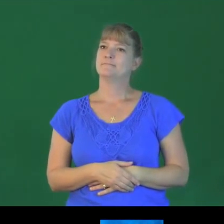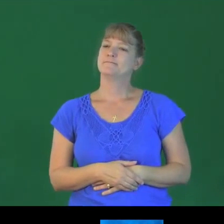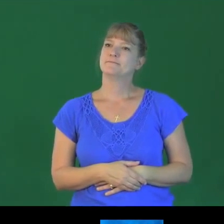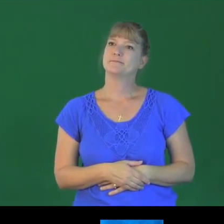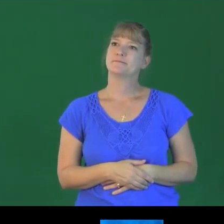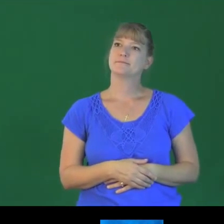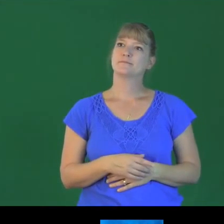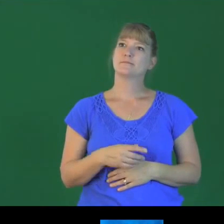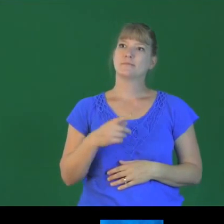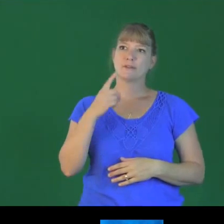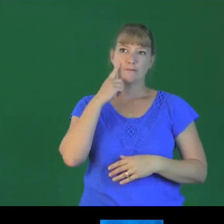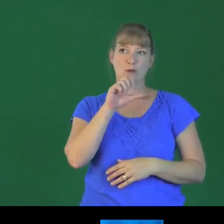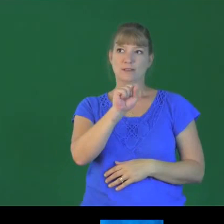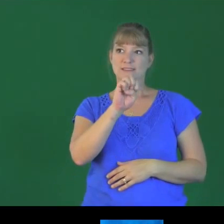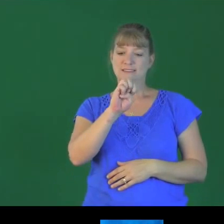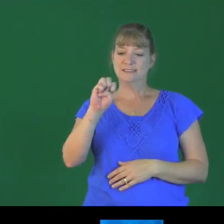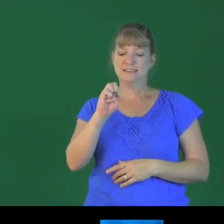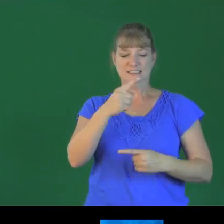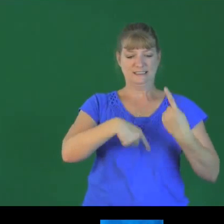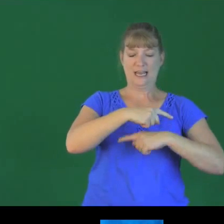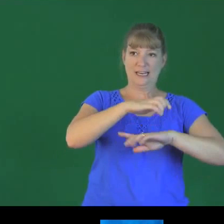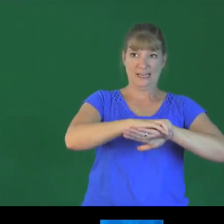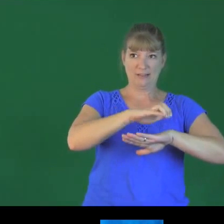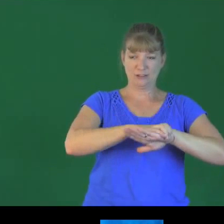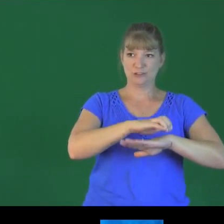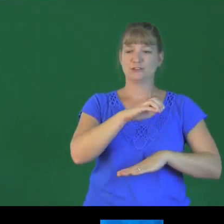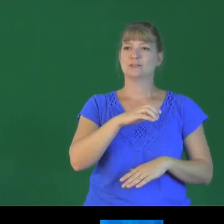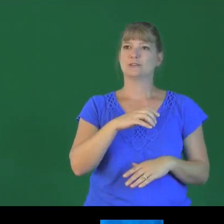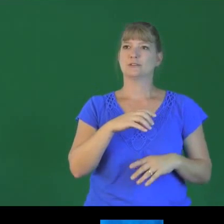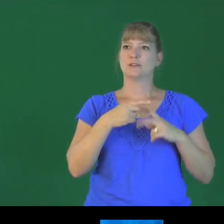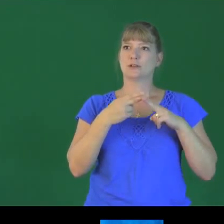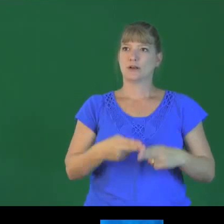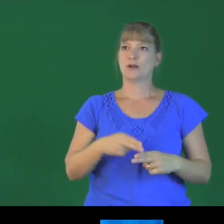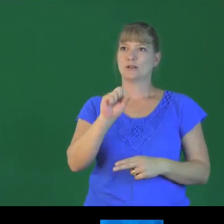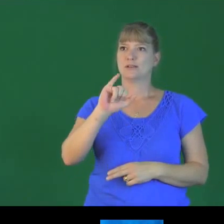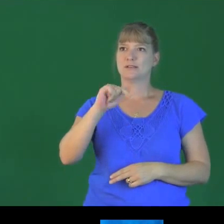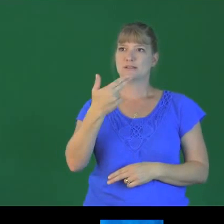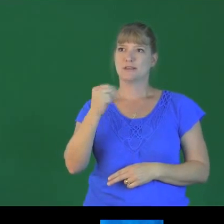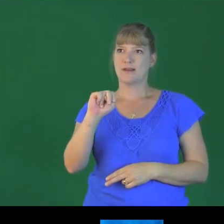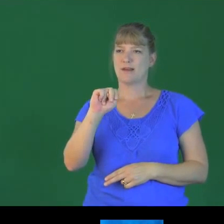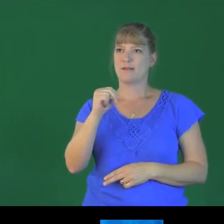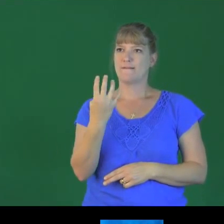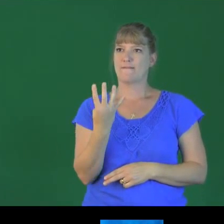For learning Signed English, there is a website called Sign 4 Me, and it provides sign language